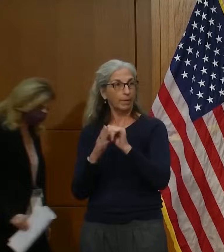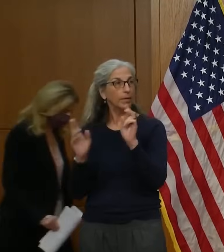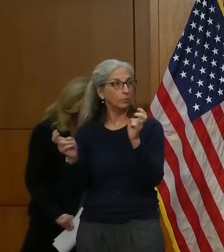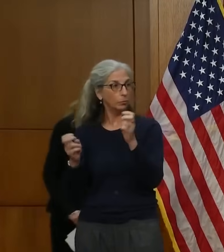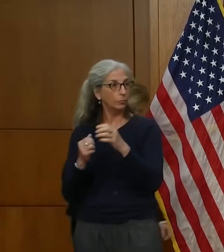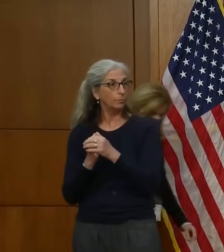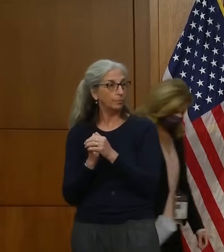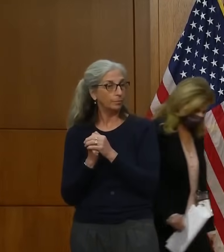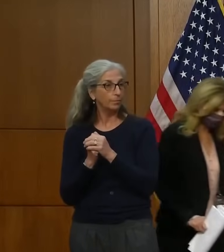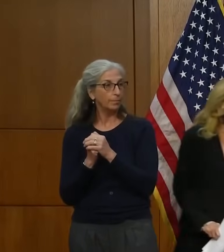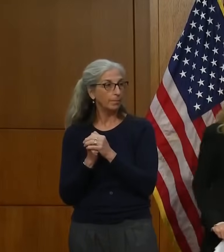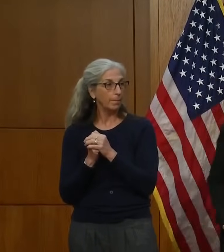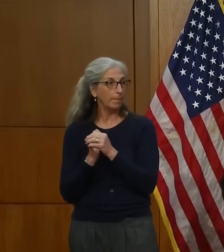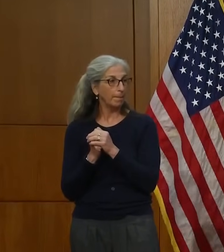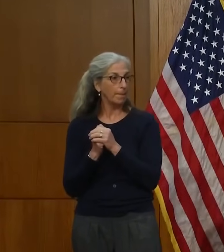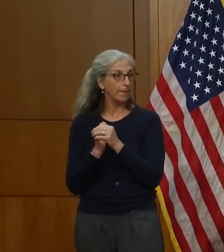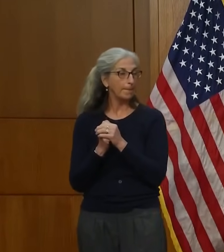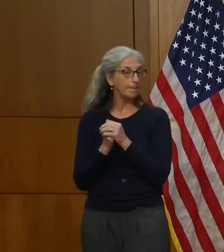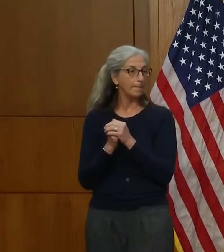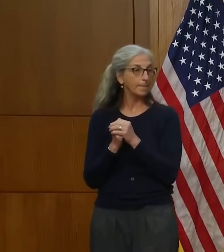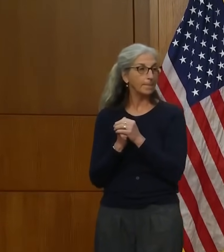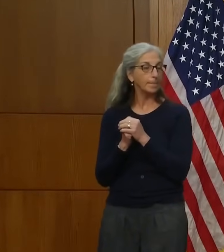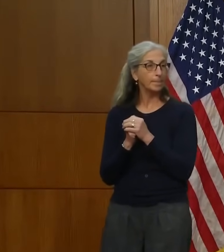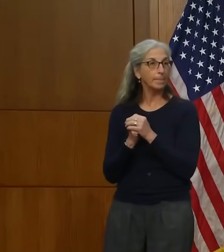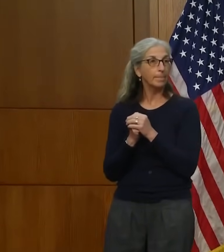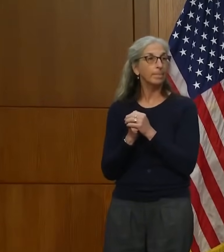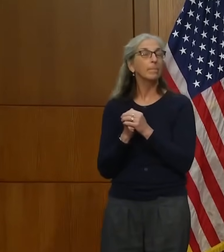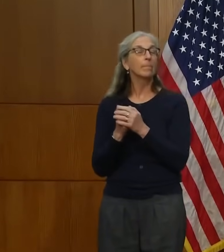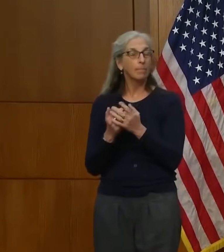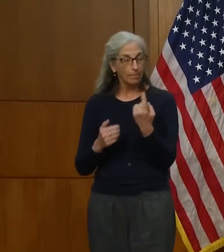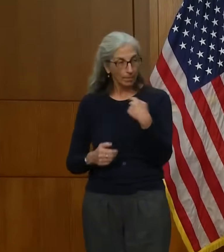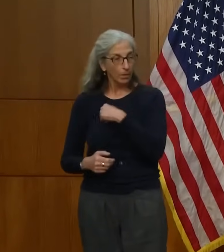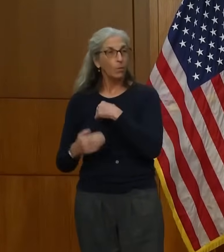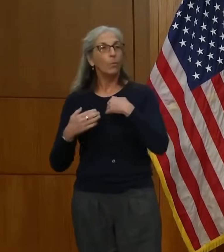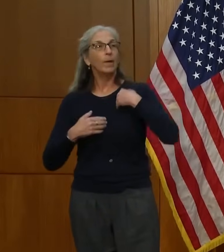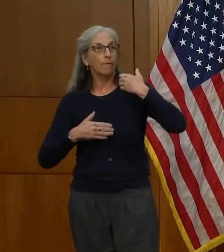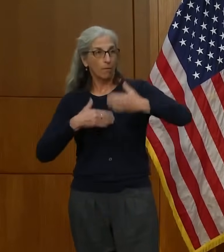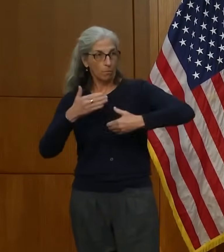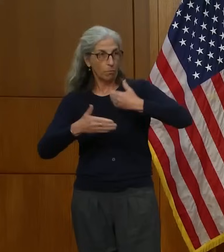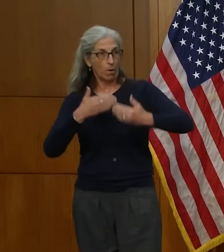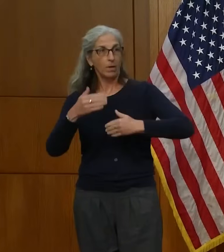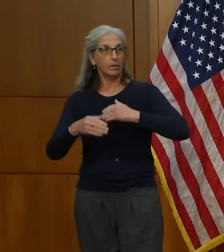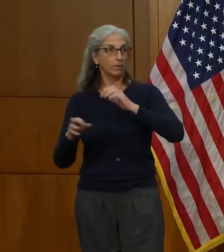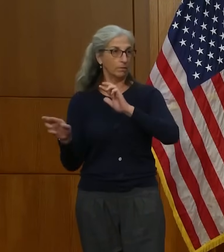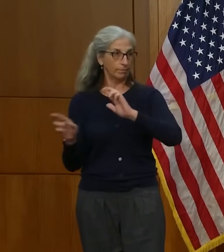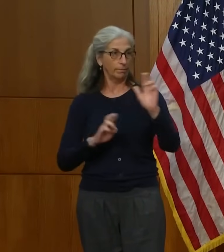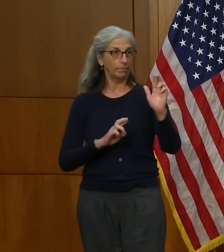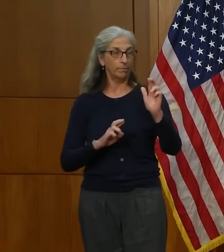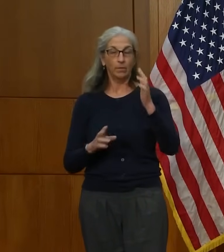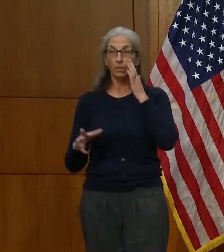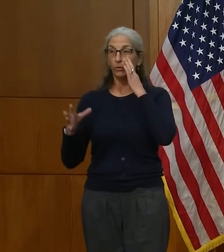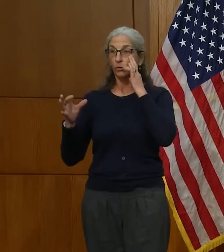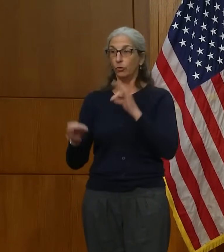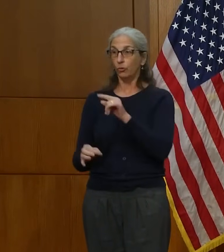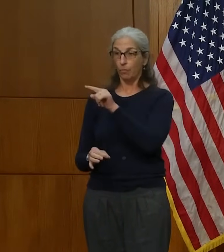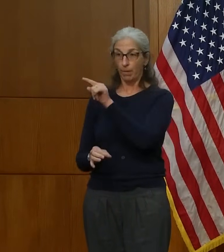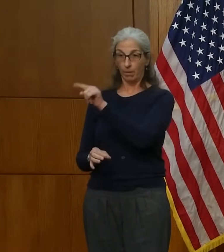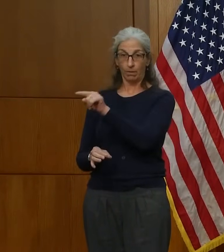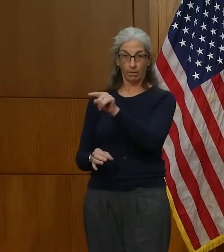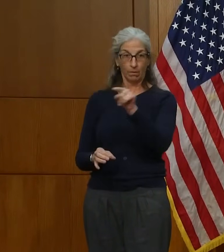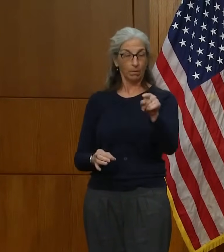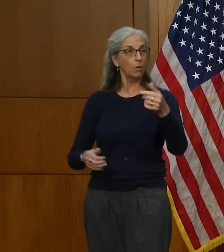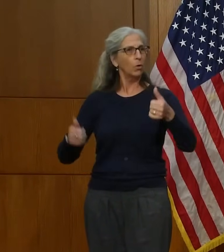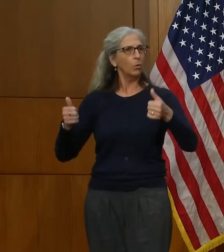EXPAND ON THAT, BUT IT'S BEEN